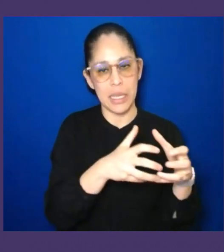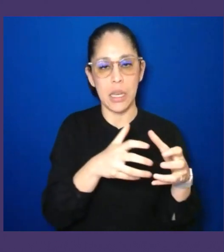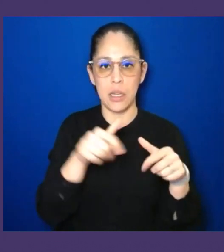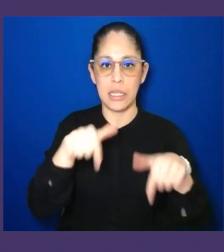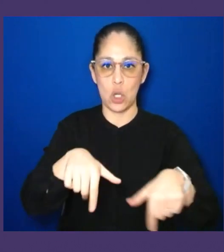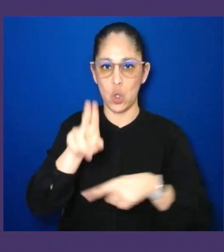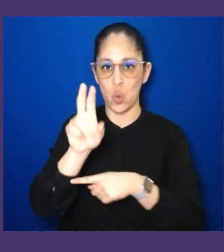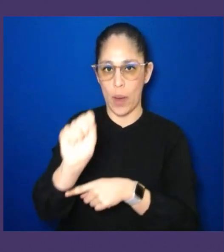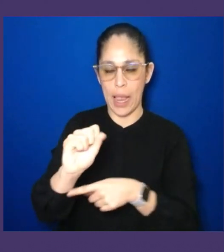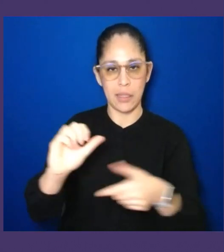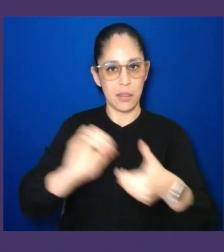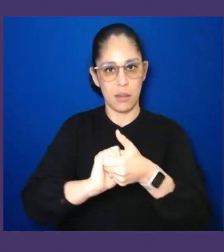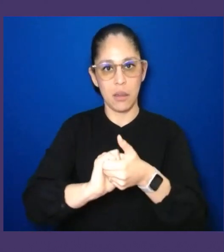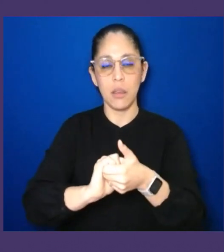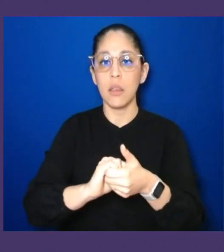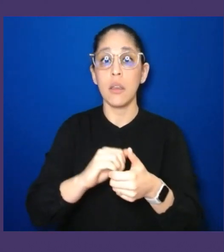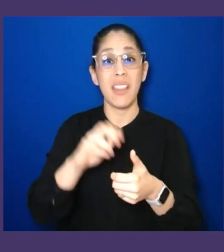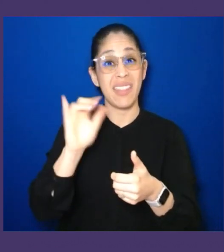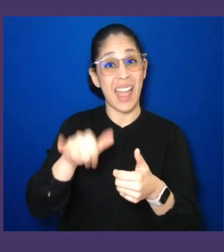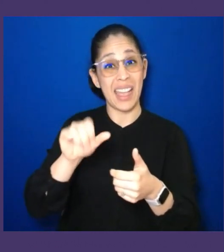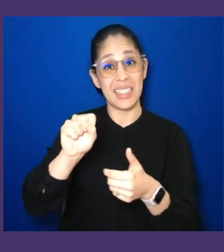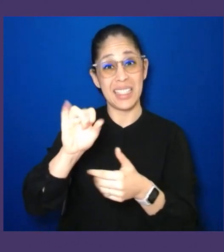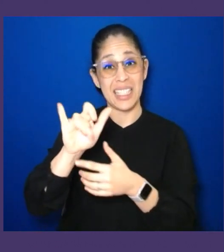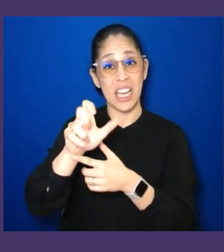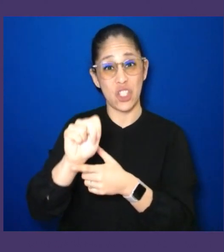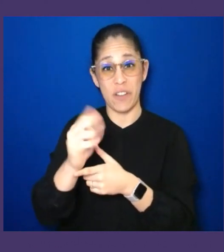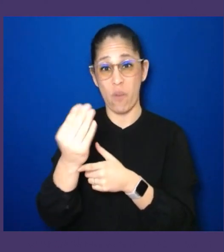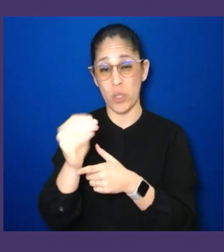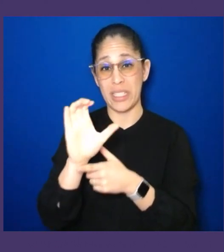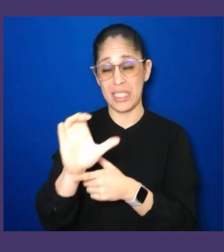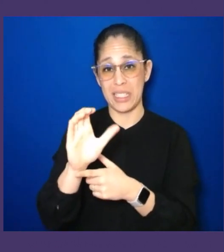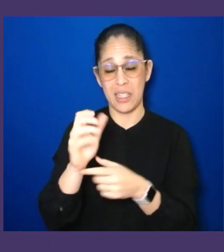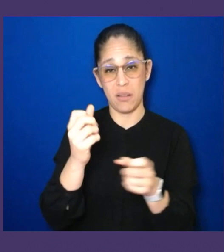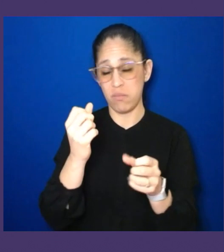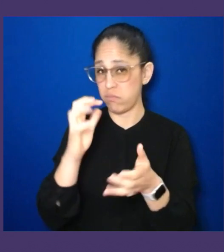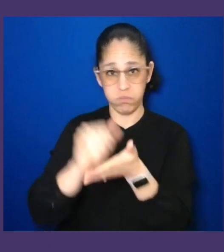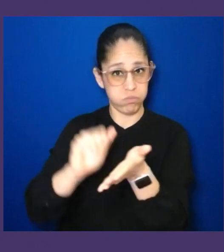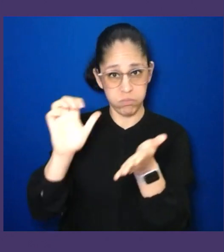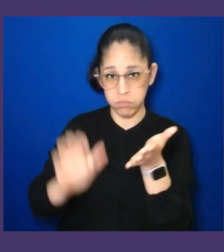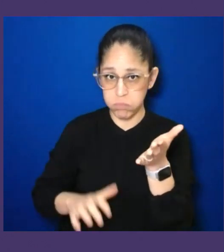Section 14(c), the Fair Labor Standards Act. What 14(c ) does is it allows